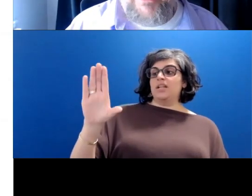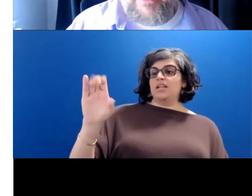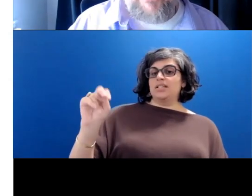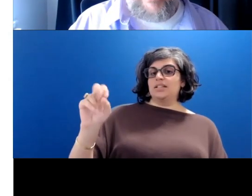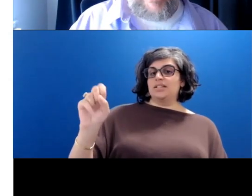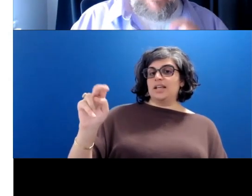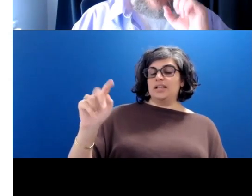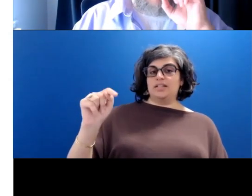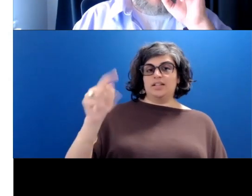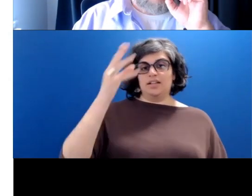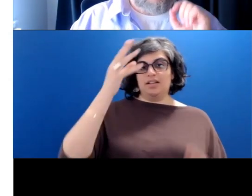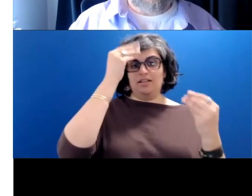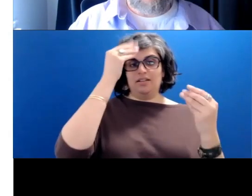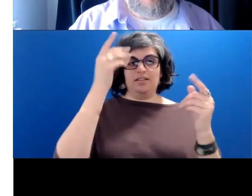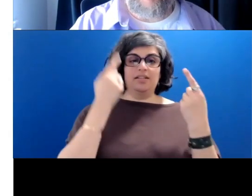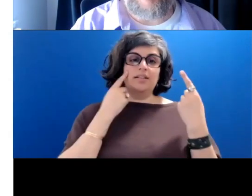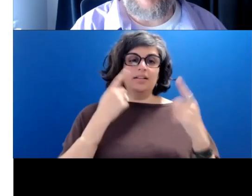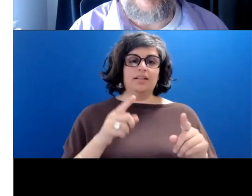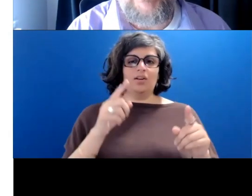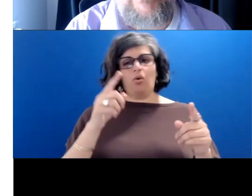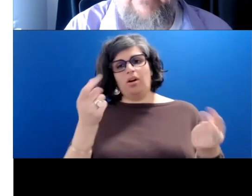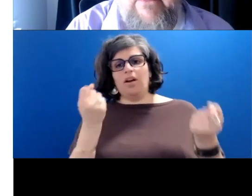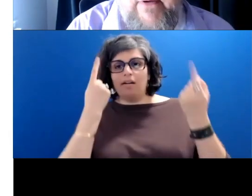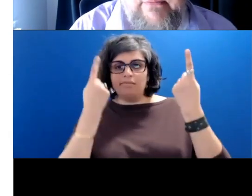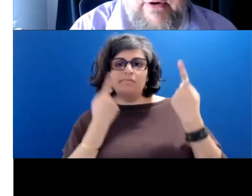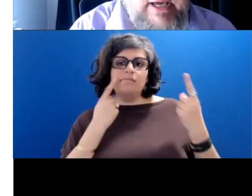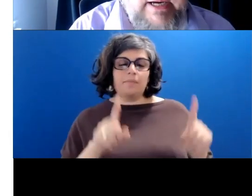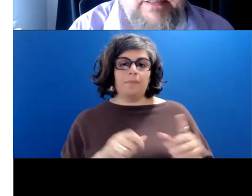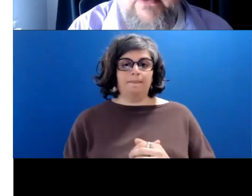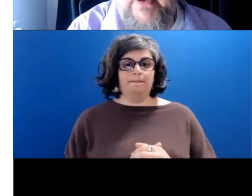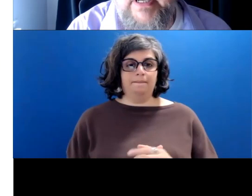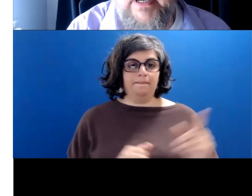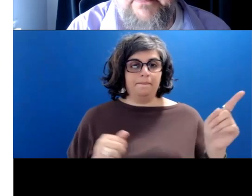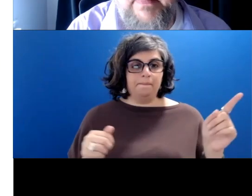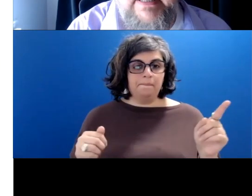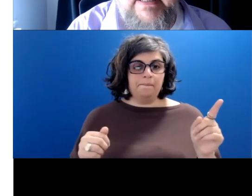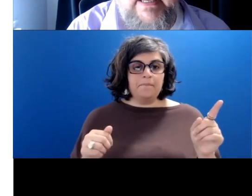Marti Abernathey, who used to be very, very active